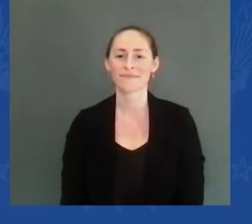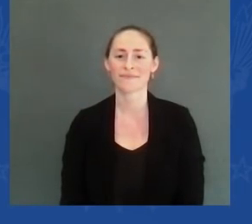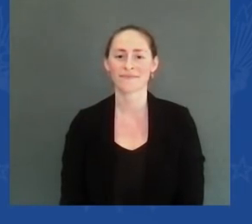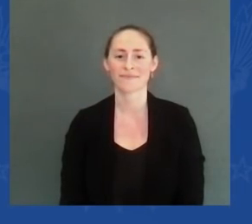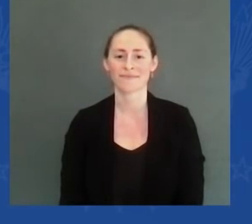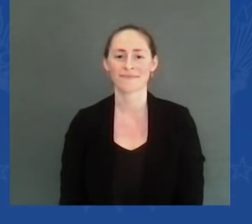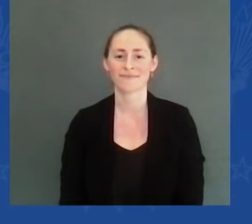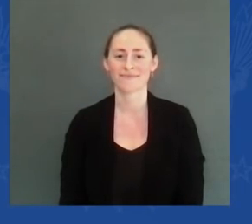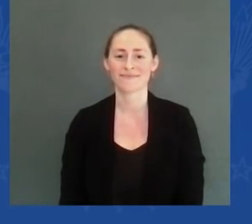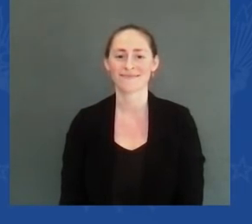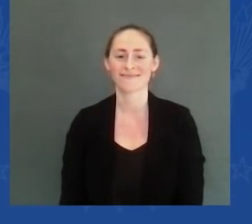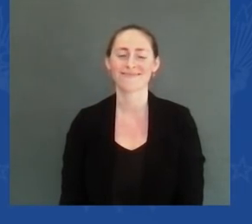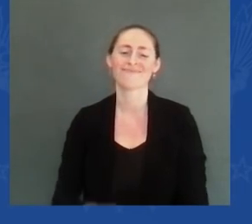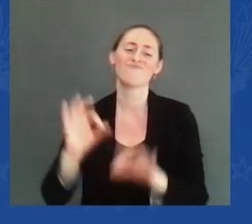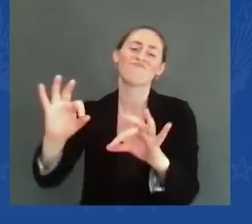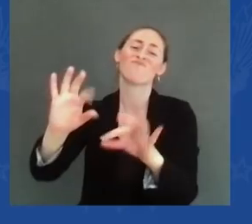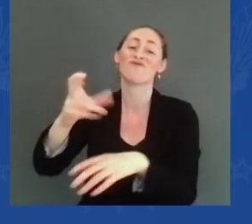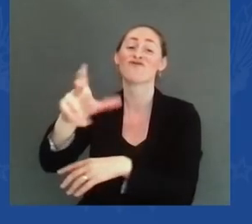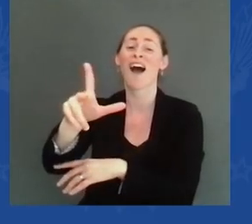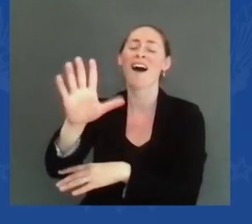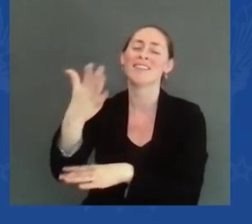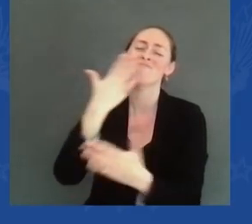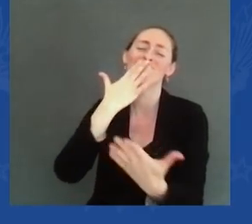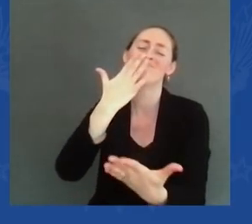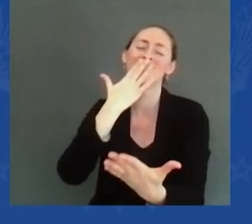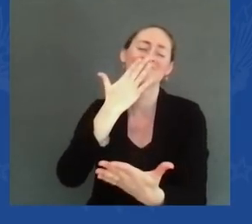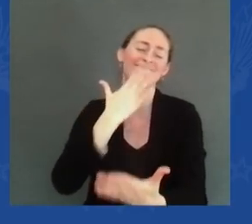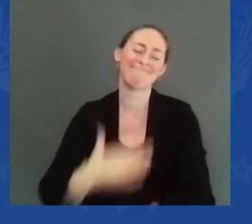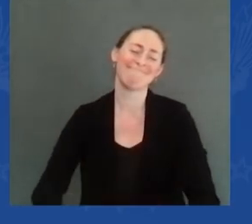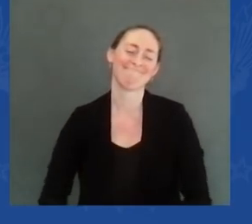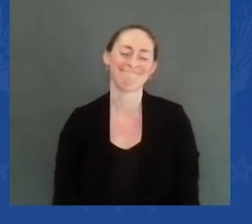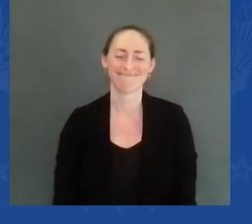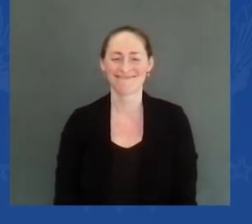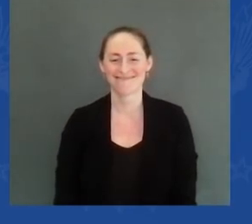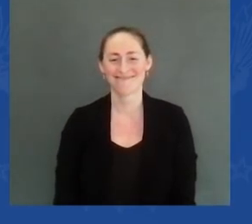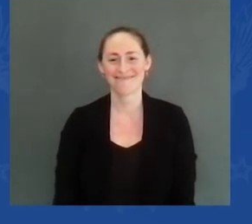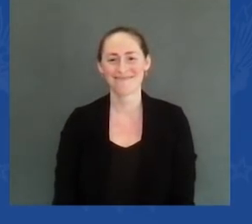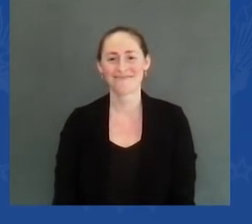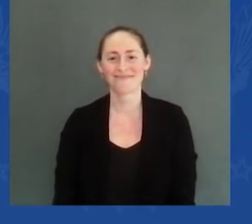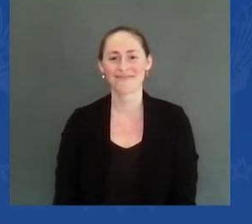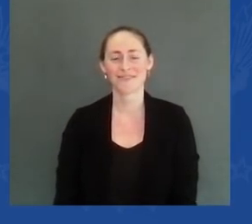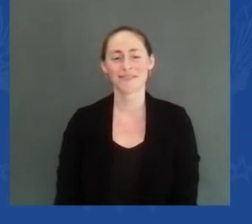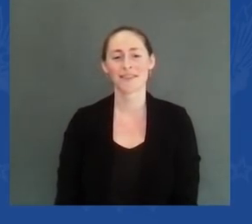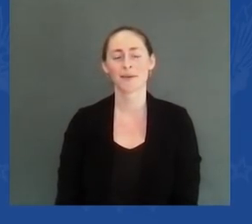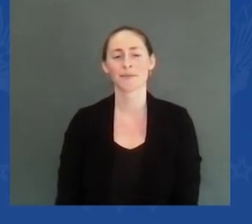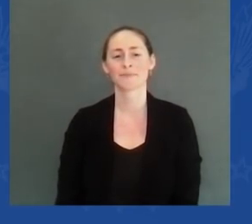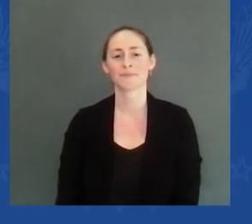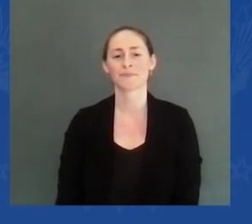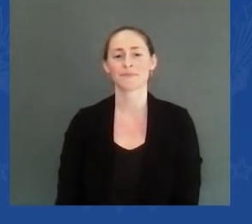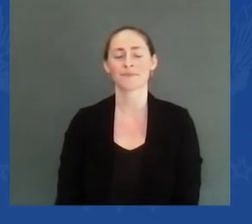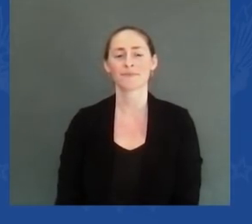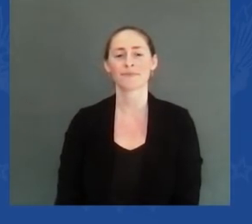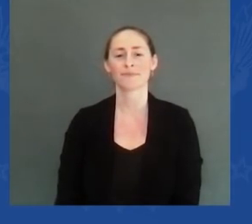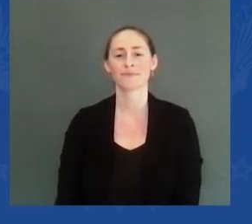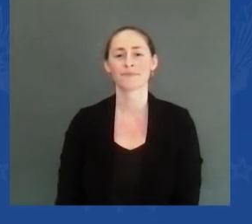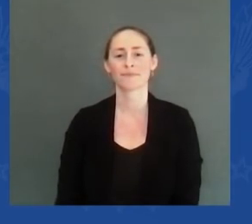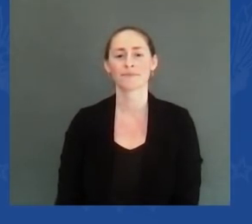As the old joke goes, if my father were here, he'd say, "Thank you." If my mother were here, she'd say, "Who are you talking about?"